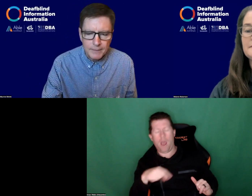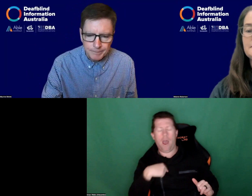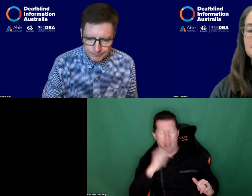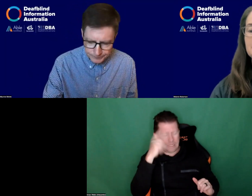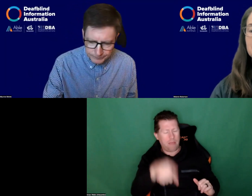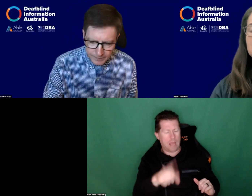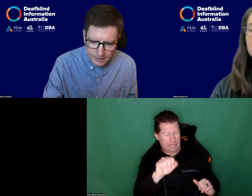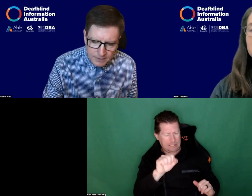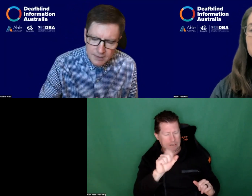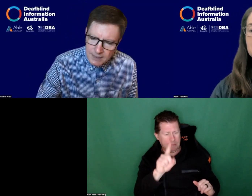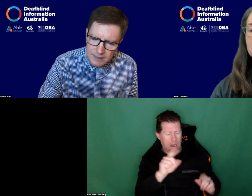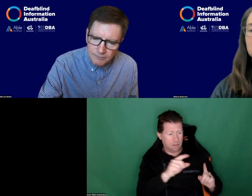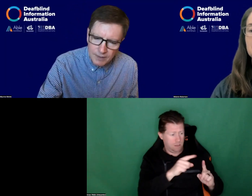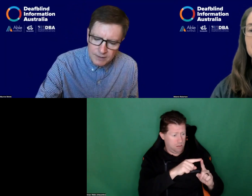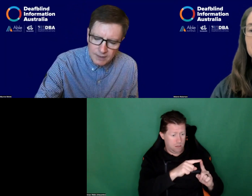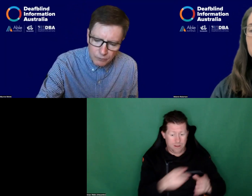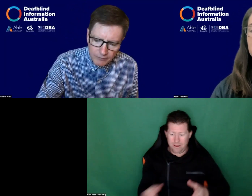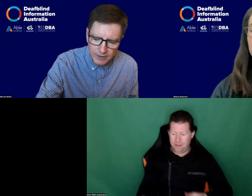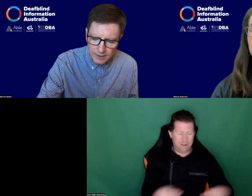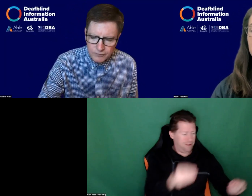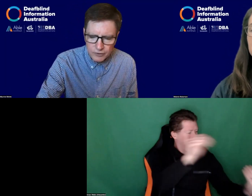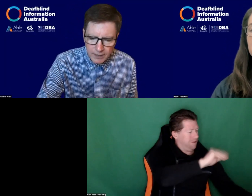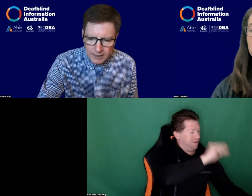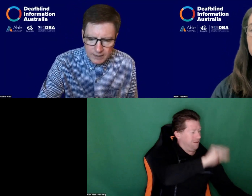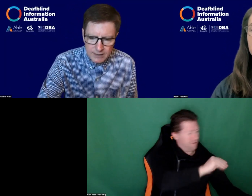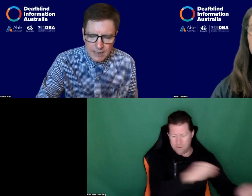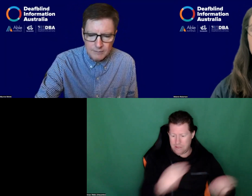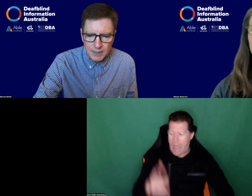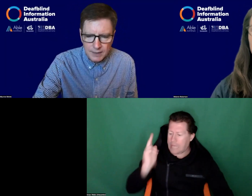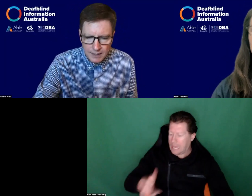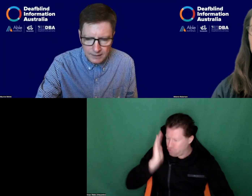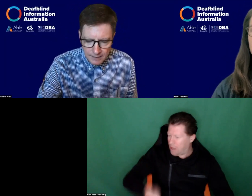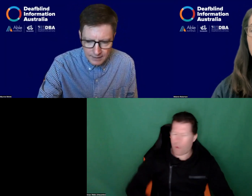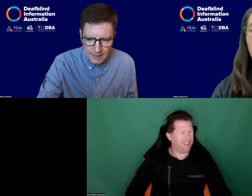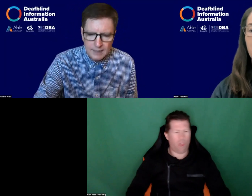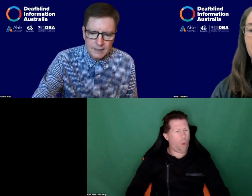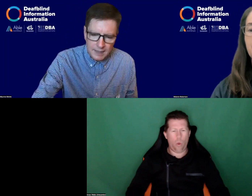But it's the equivalent of turning in an assignment,